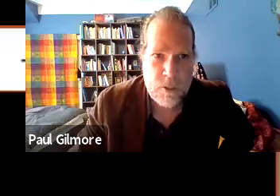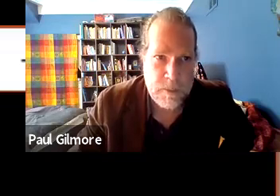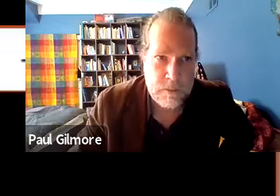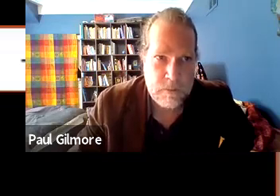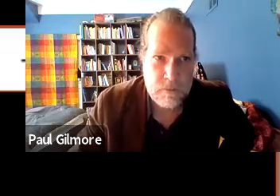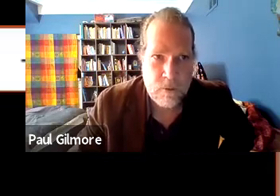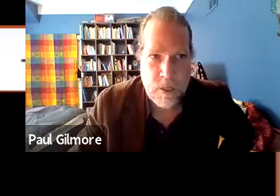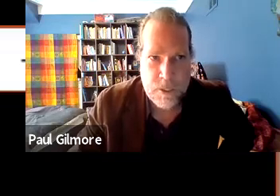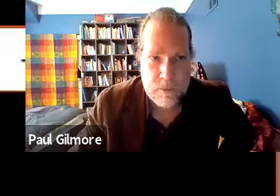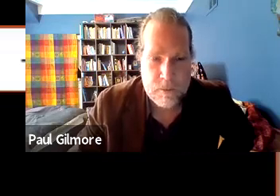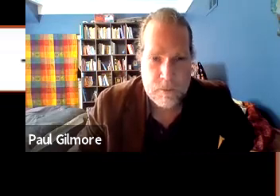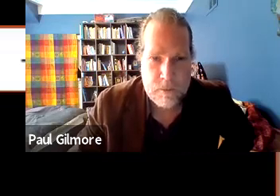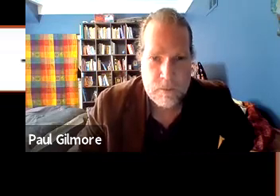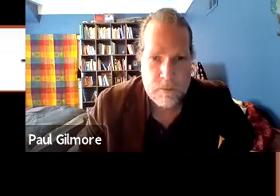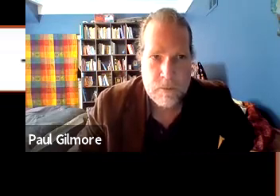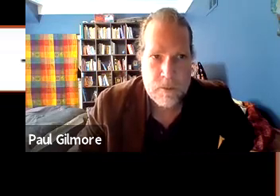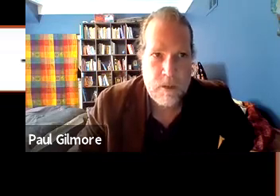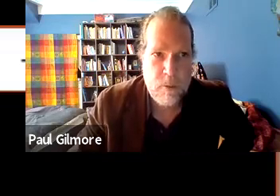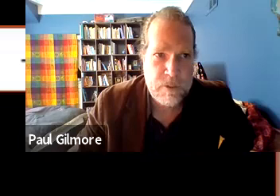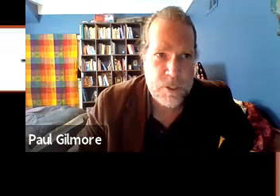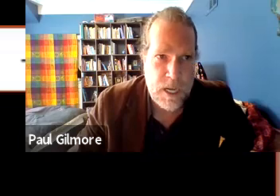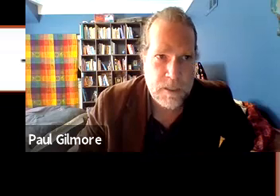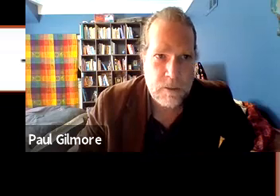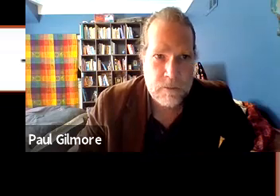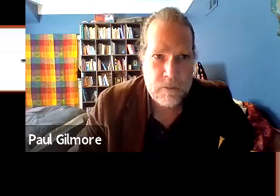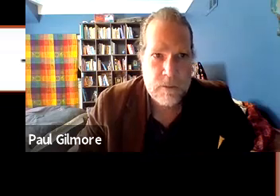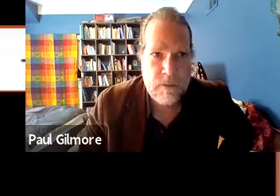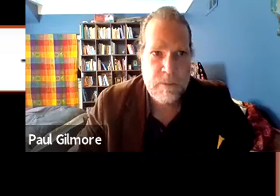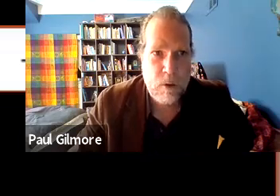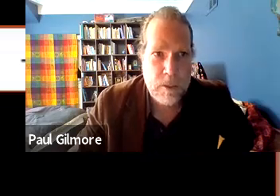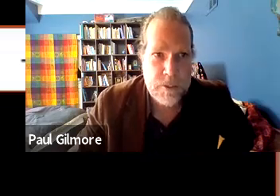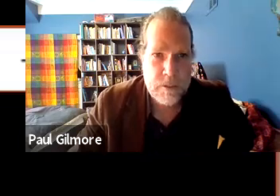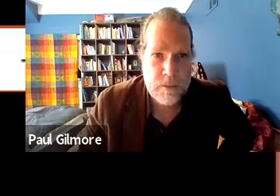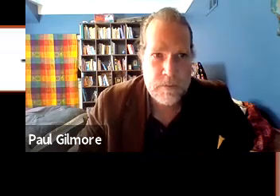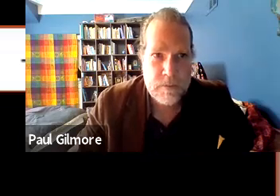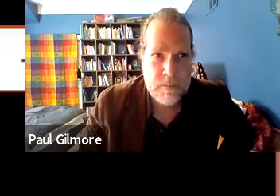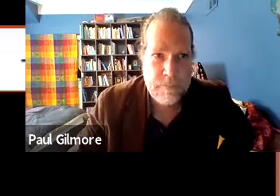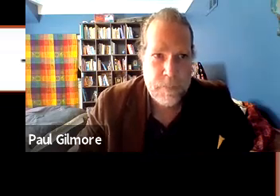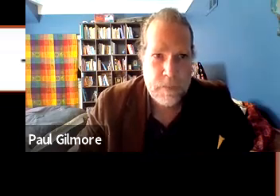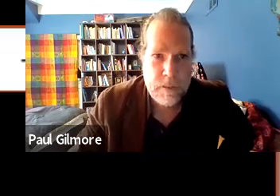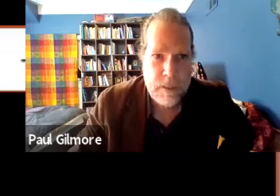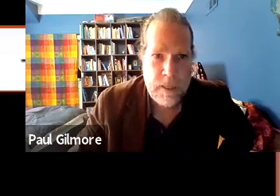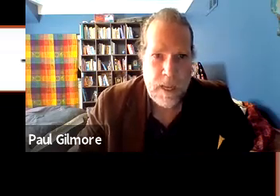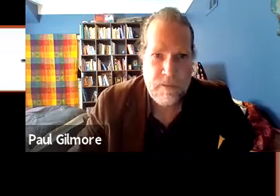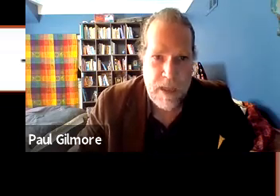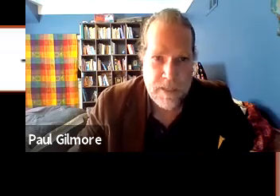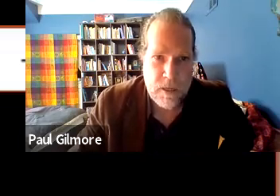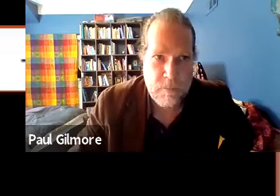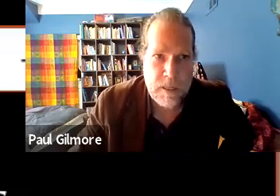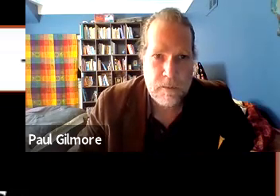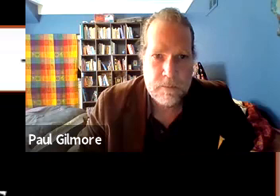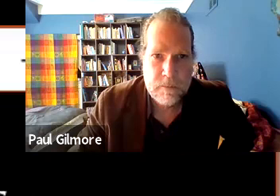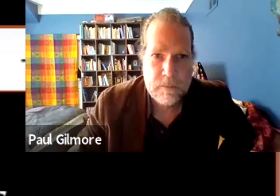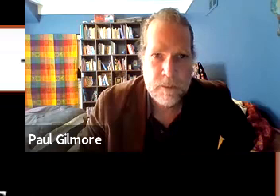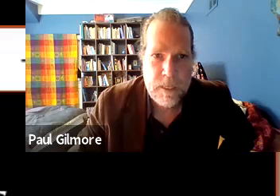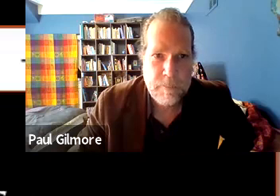German, or Russian. So they moved to Chicago to be polish. I think that's our model. I'm